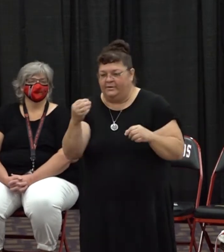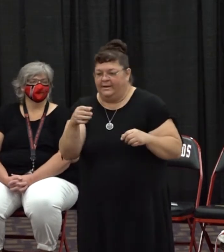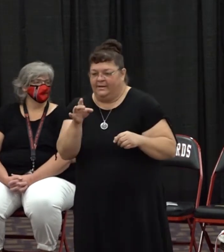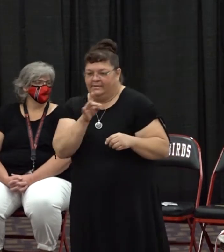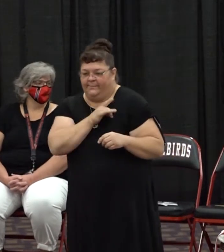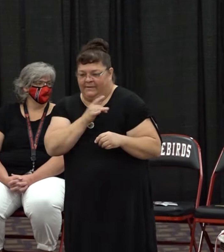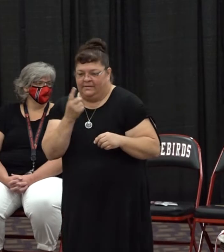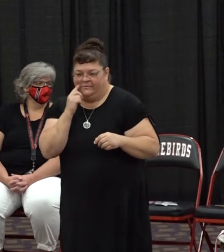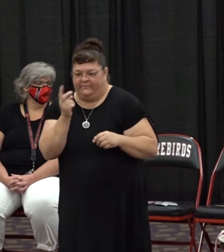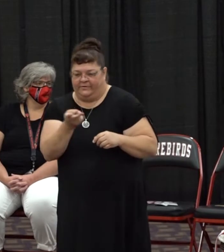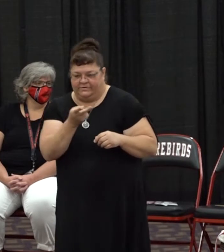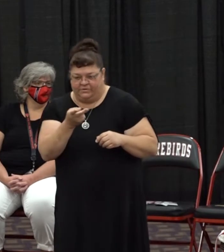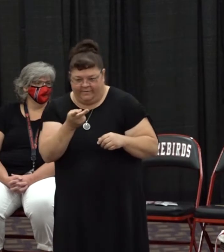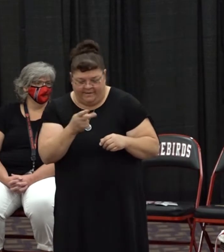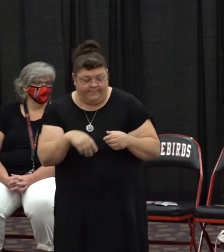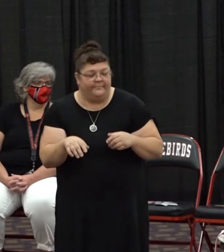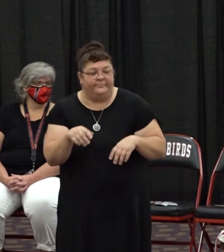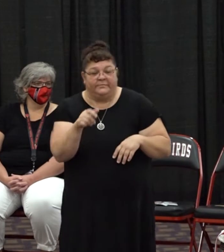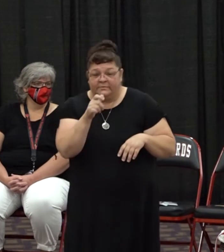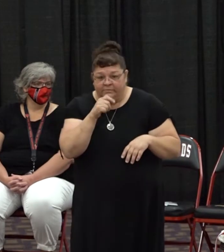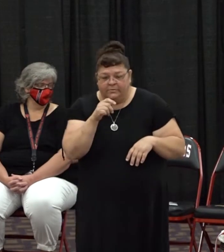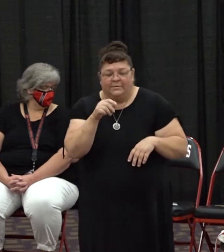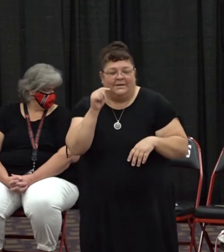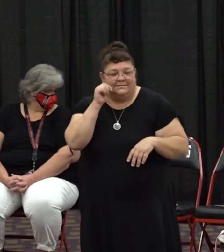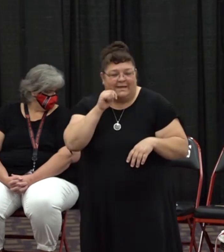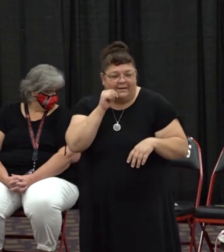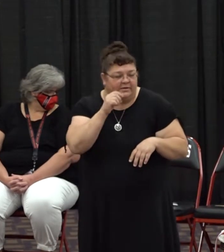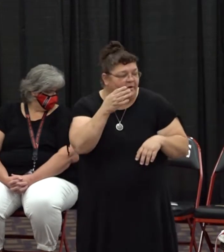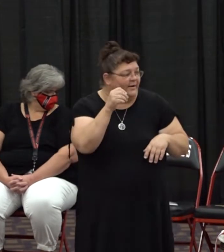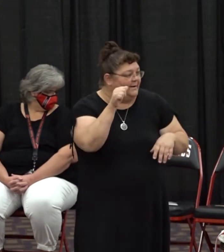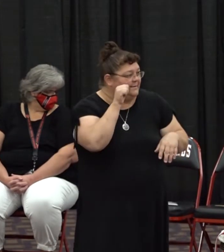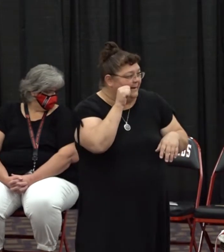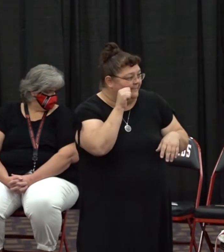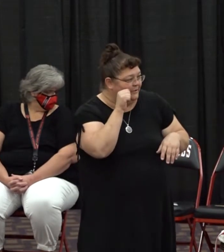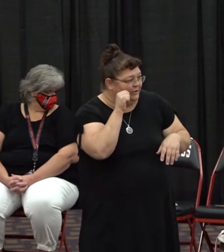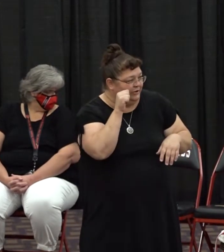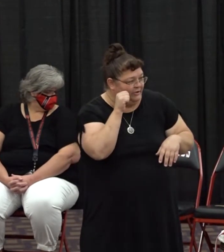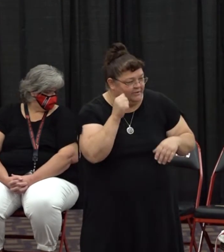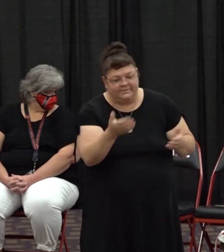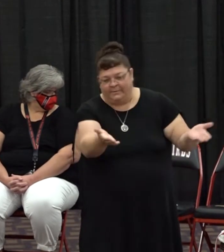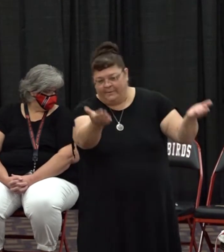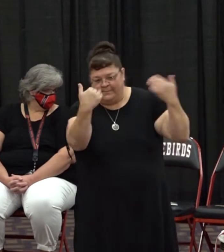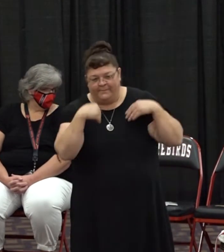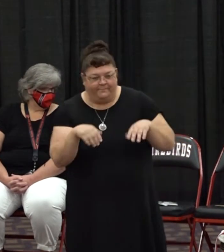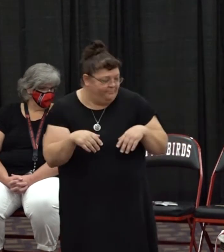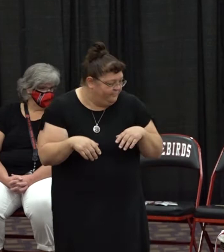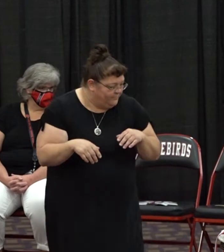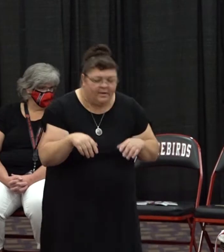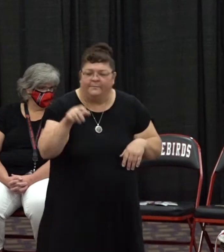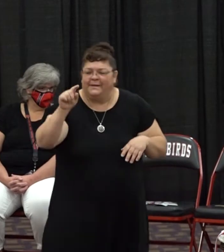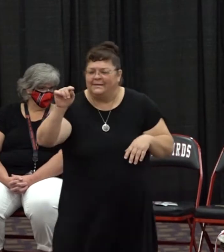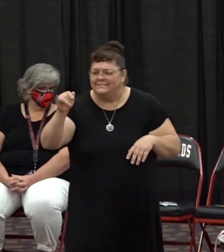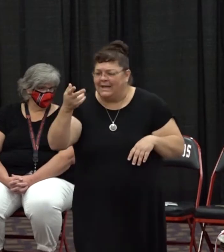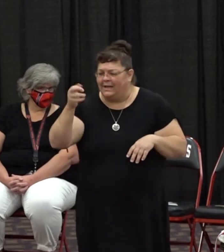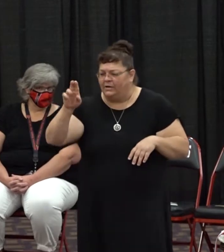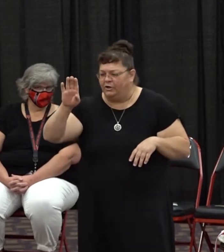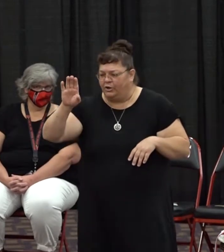They will have a member card and pin that will be given to them. It's Tyler and Amber. If you can come up.